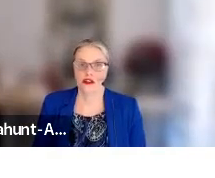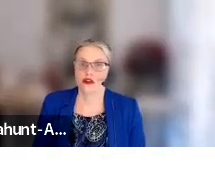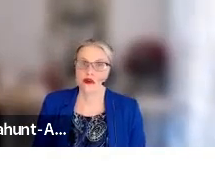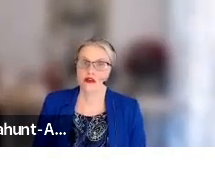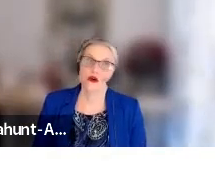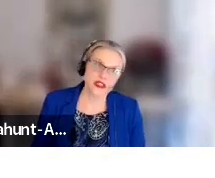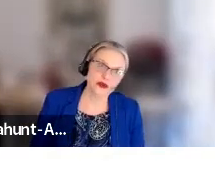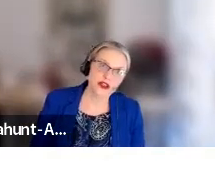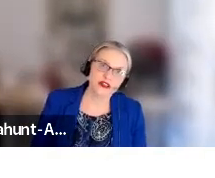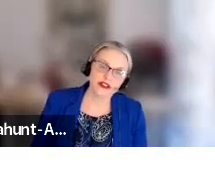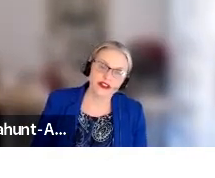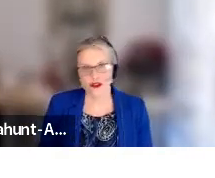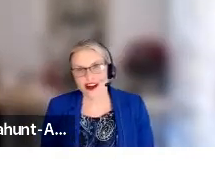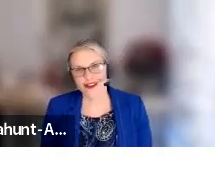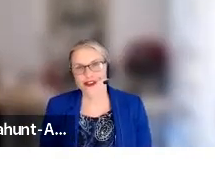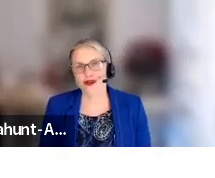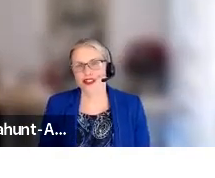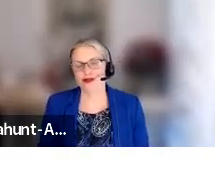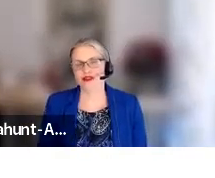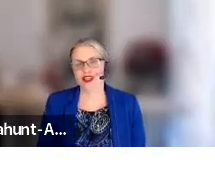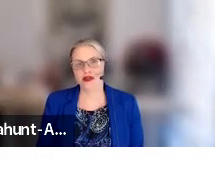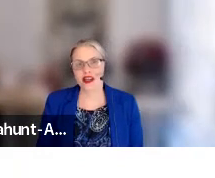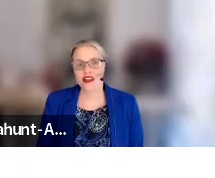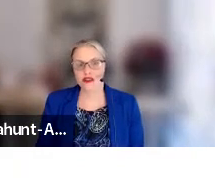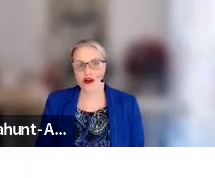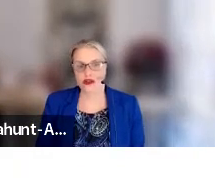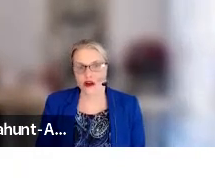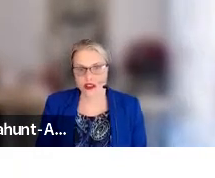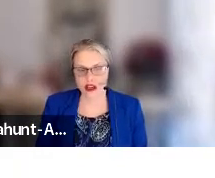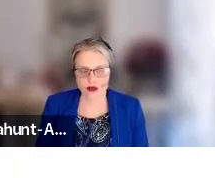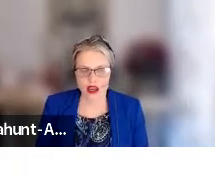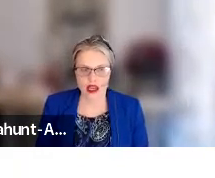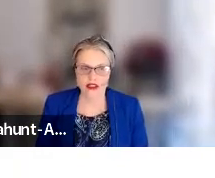Do you know anyone who knows anyone that knows doctors? Those types of things. So, I get these calls all the time.